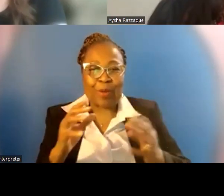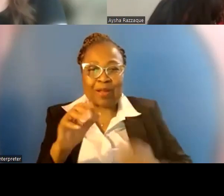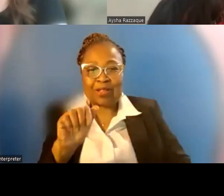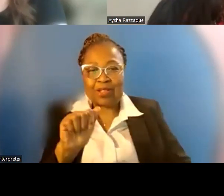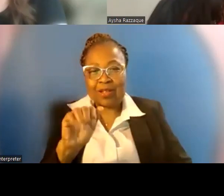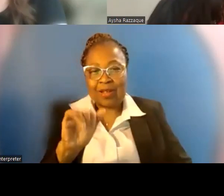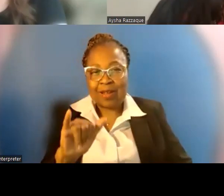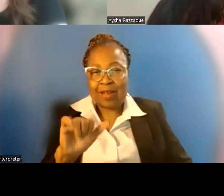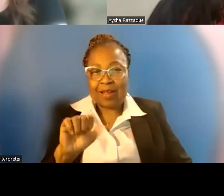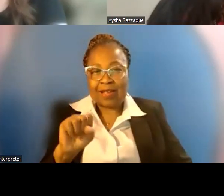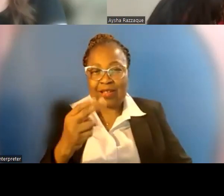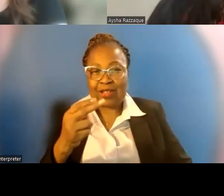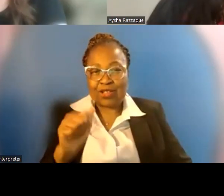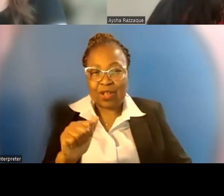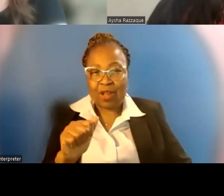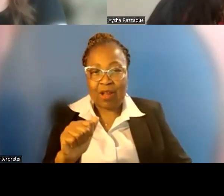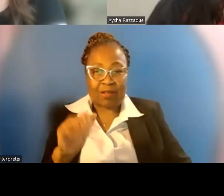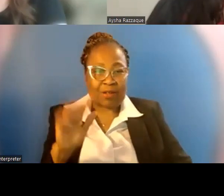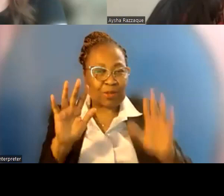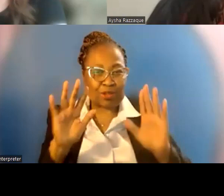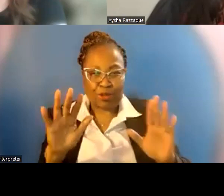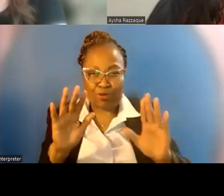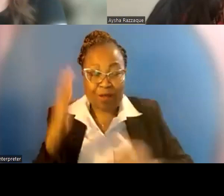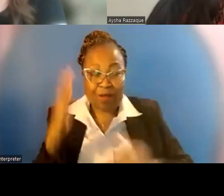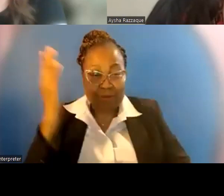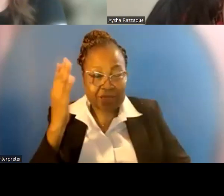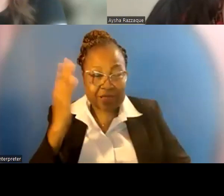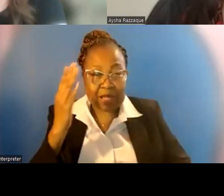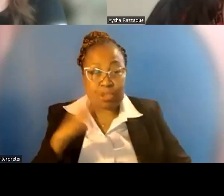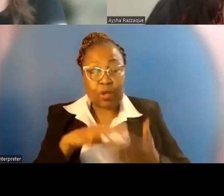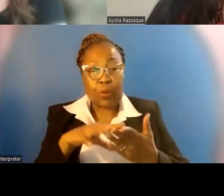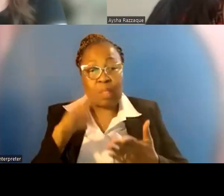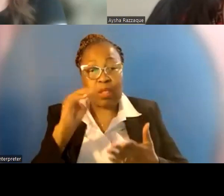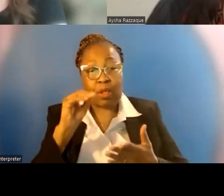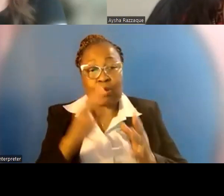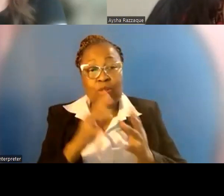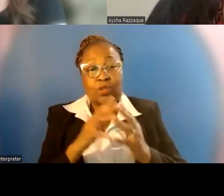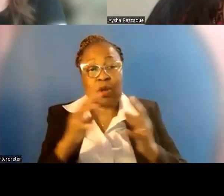Learned so much about you know, cross movement solidarity